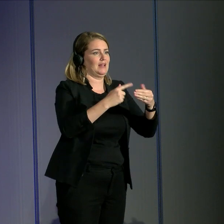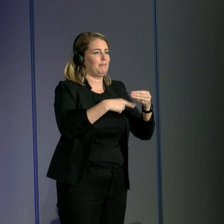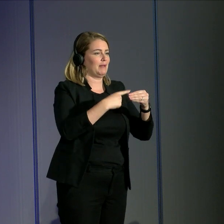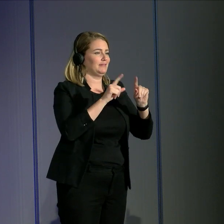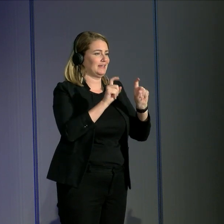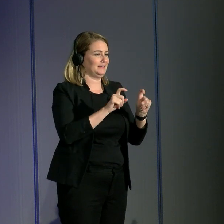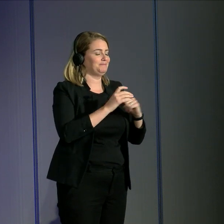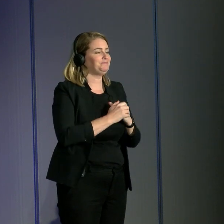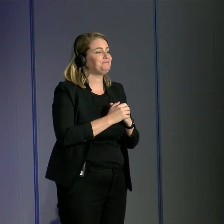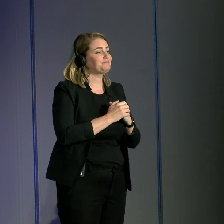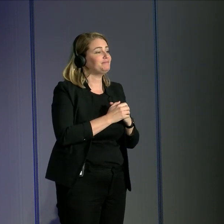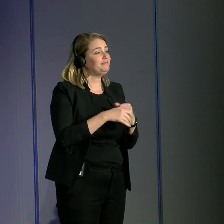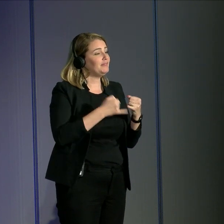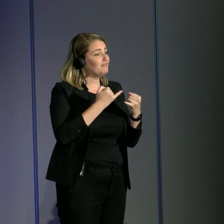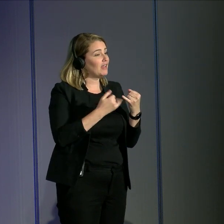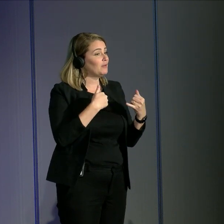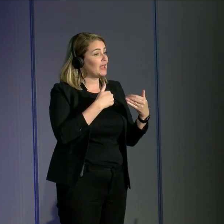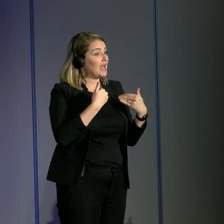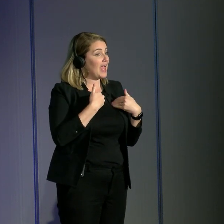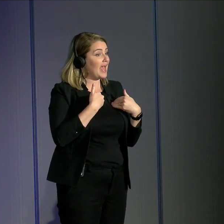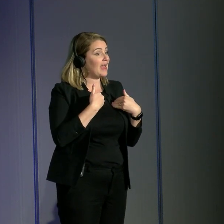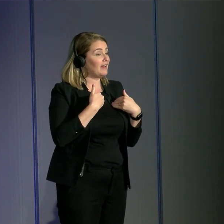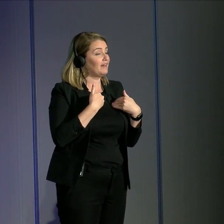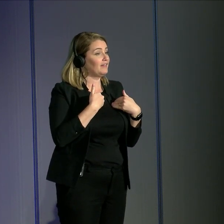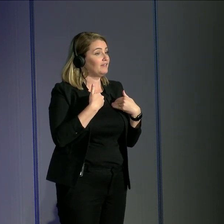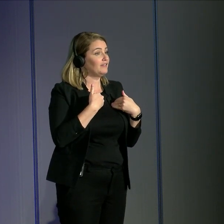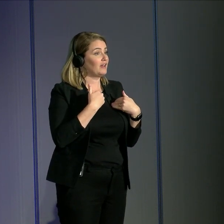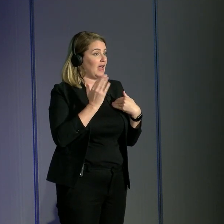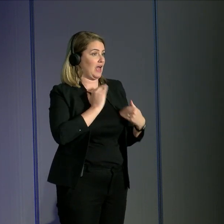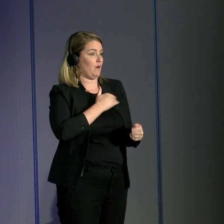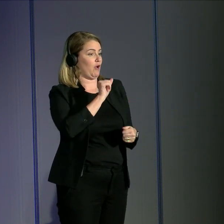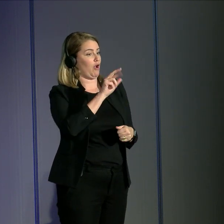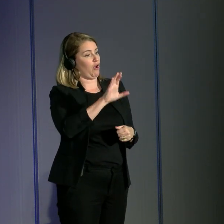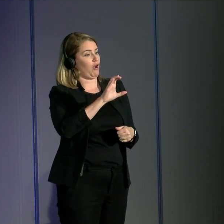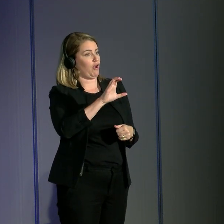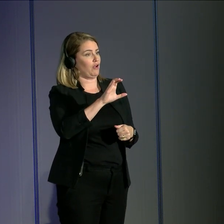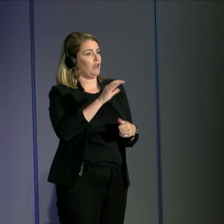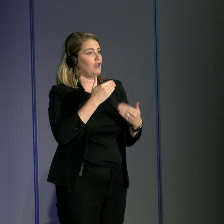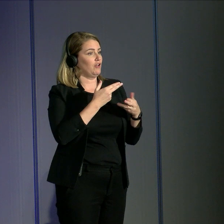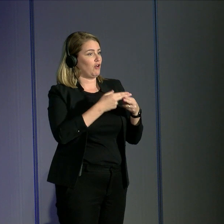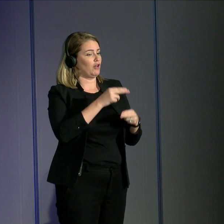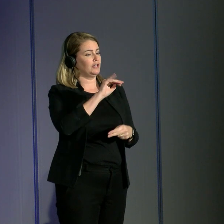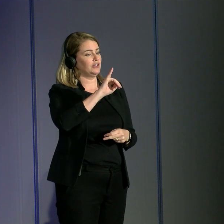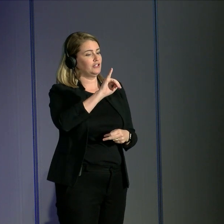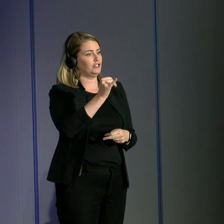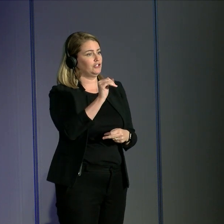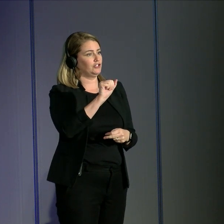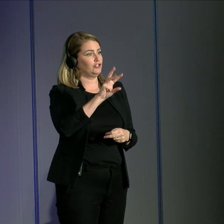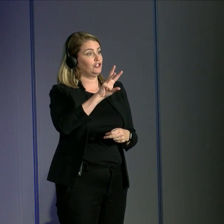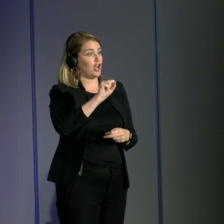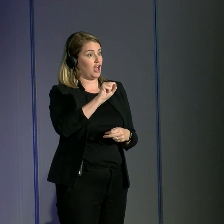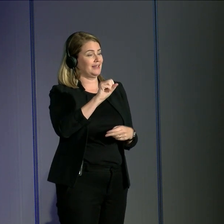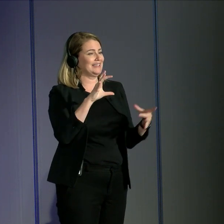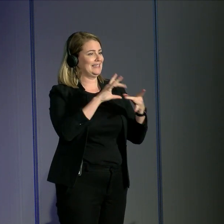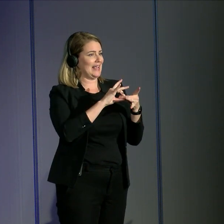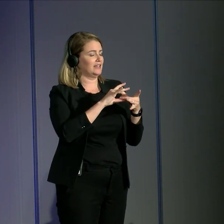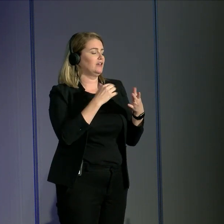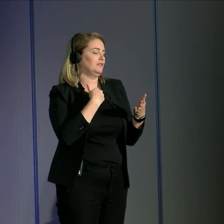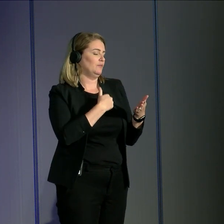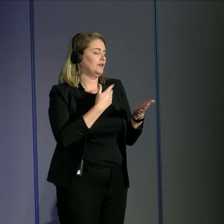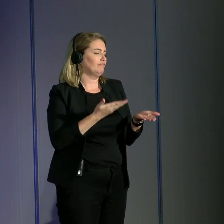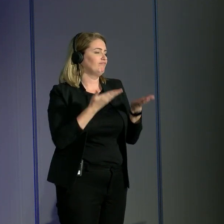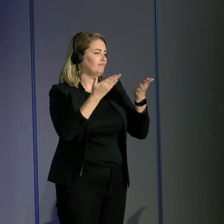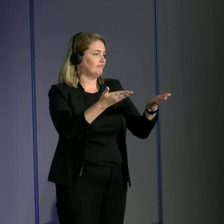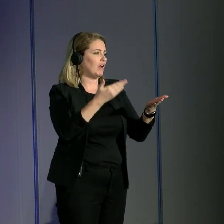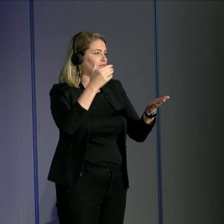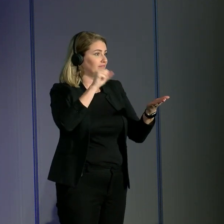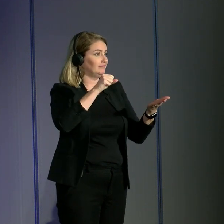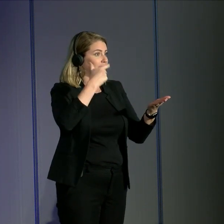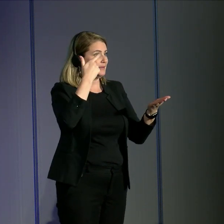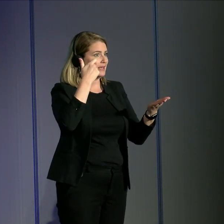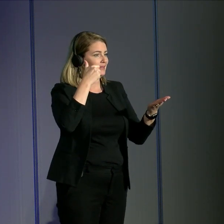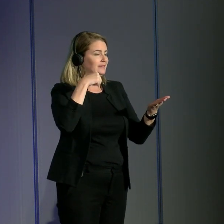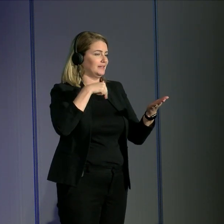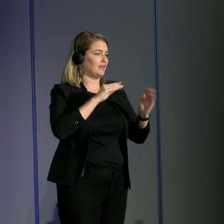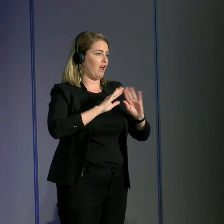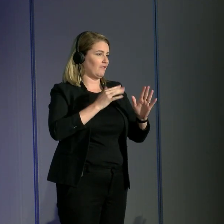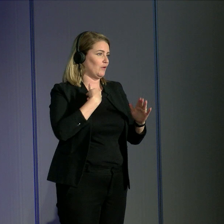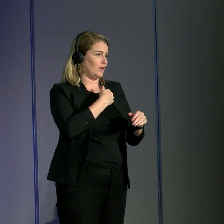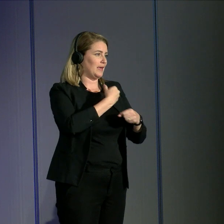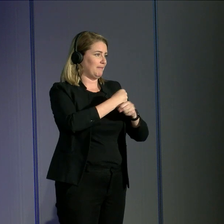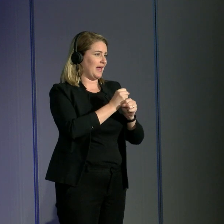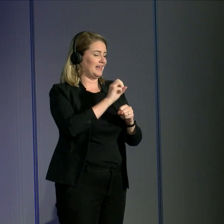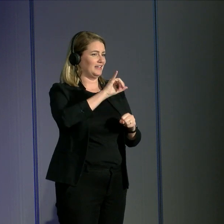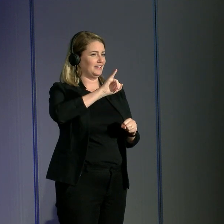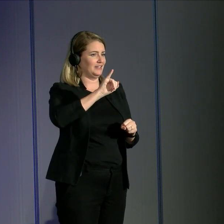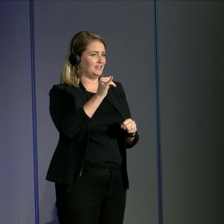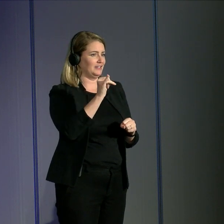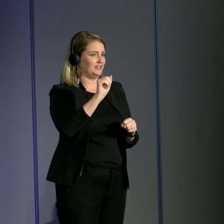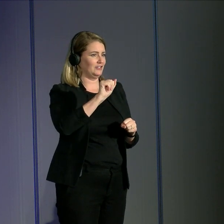And then finally, we have a feature in our platform called JAWS connect, and this is